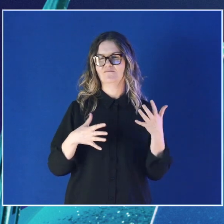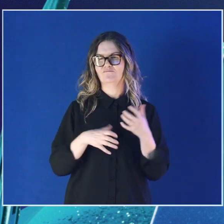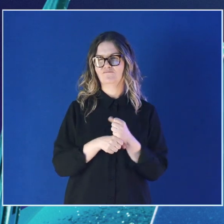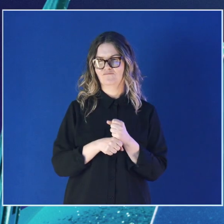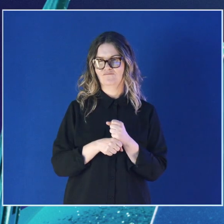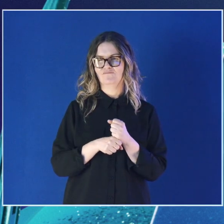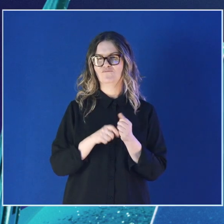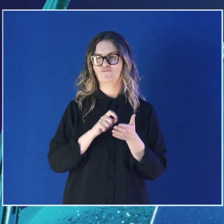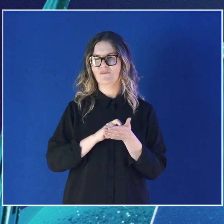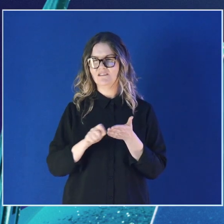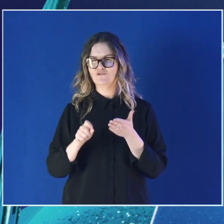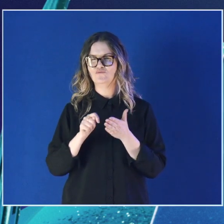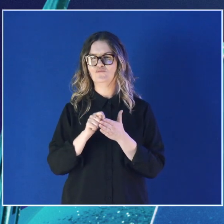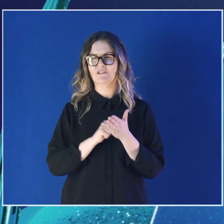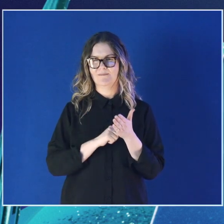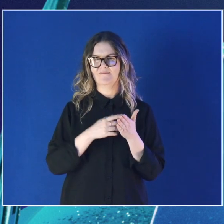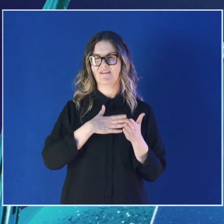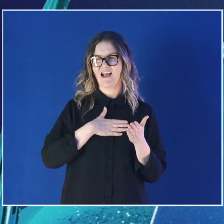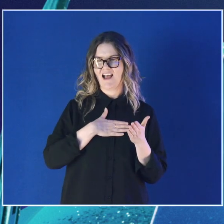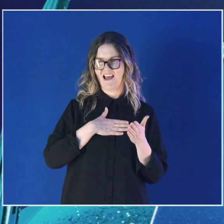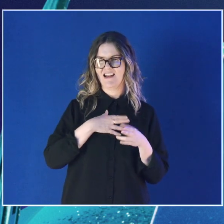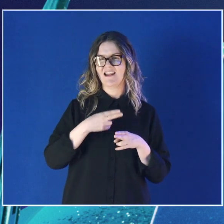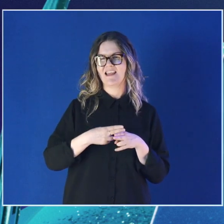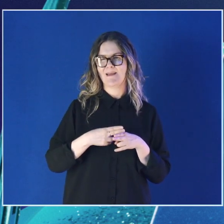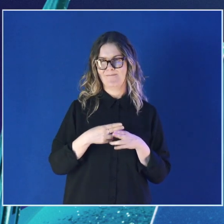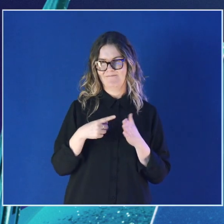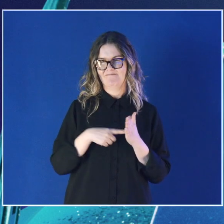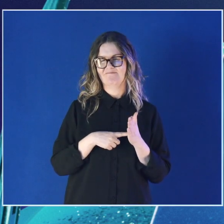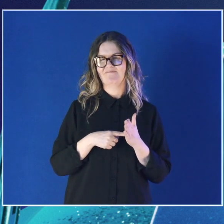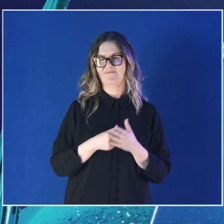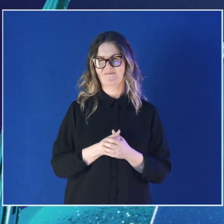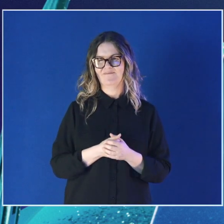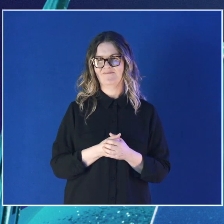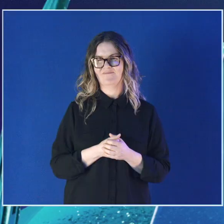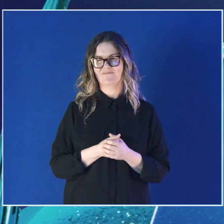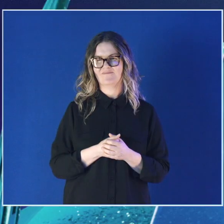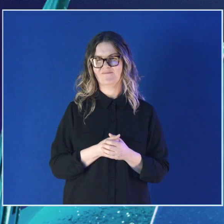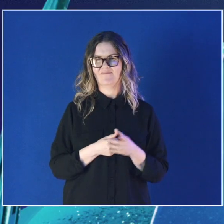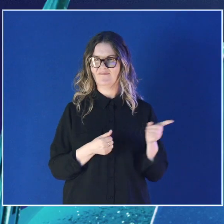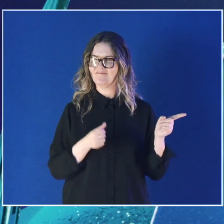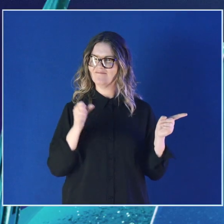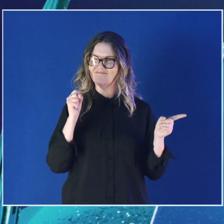That little blue box to give attribution. It really is.